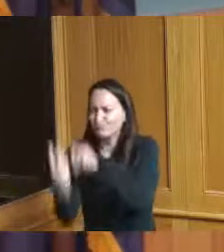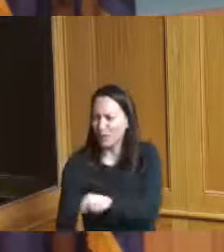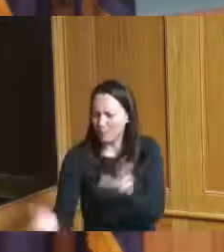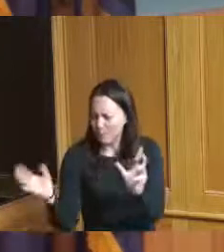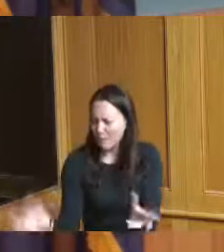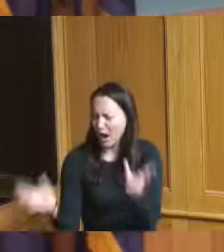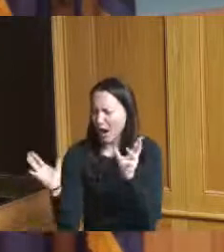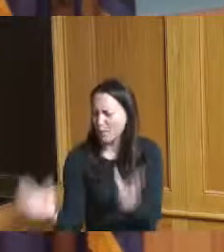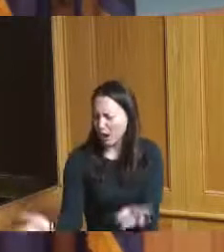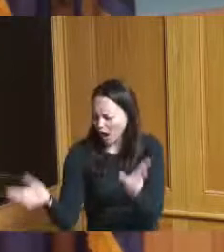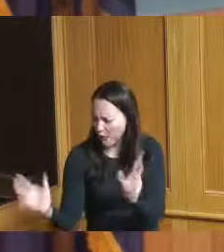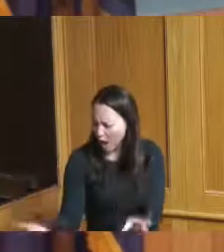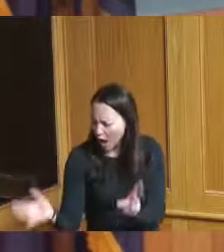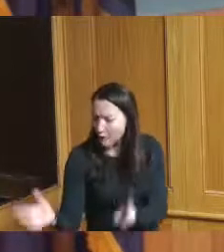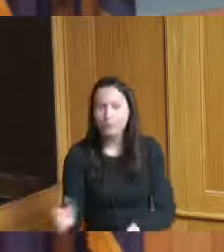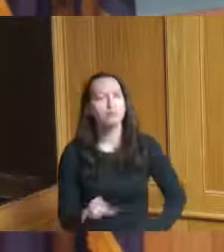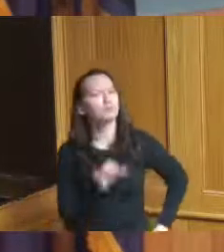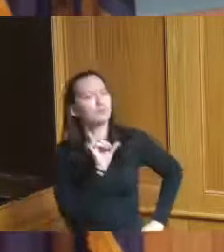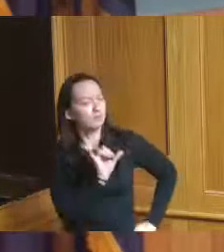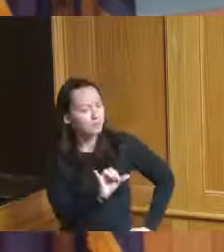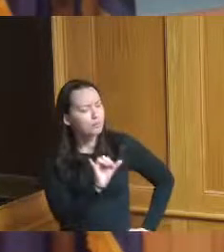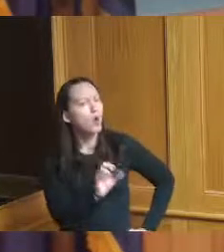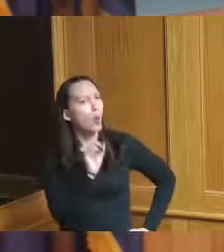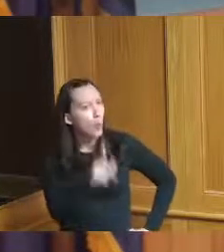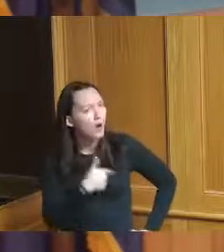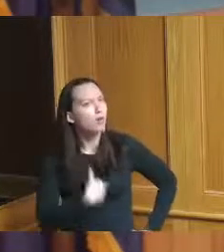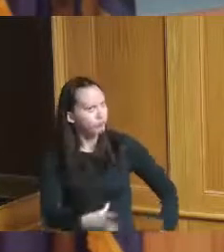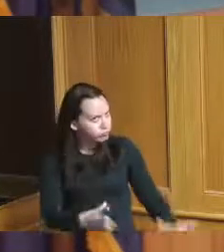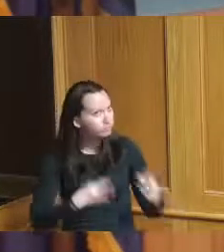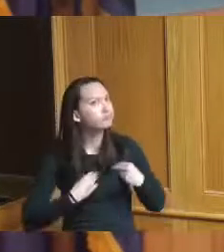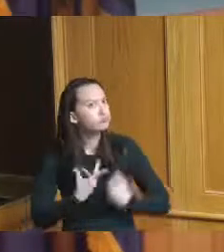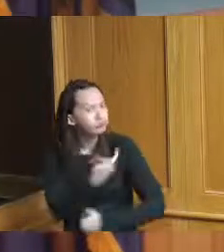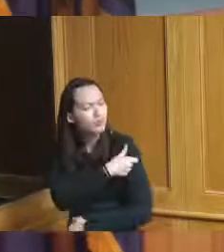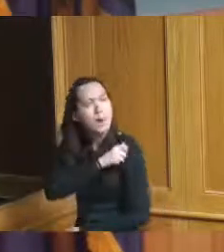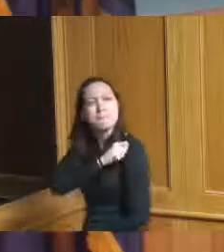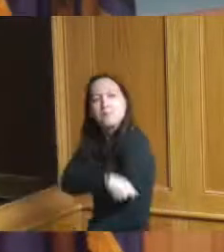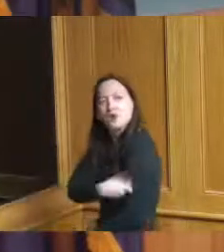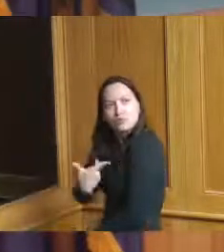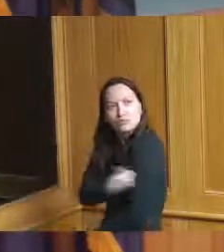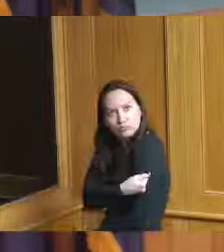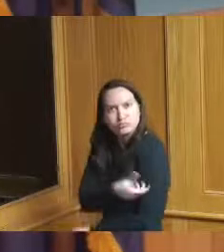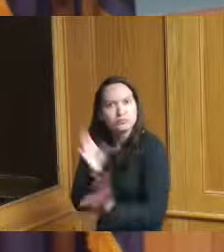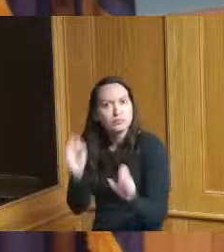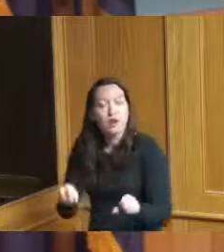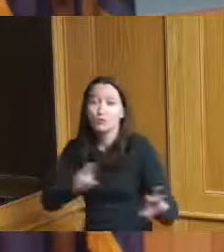well yeah I think I'll go ahead with it so you're absolutely right we've got to meet people where